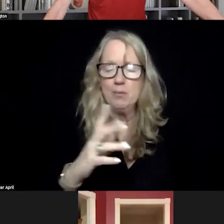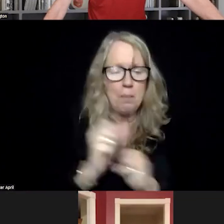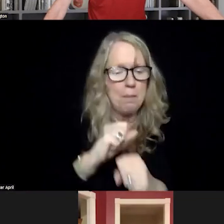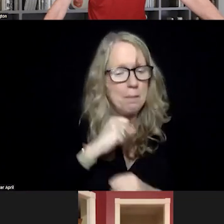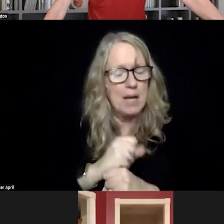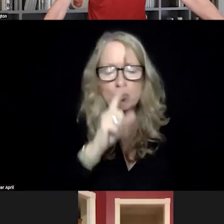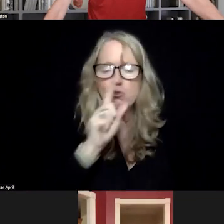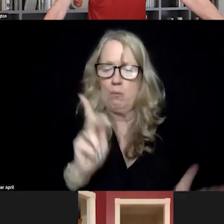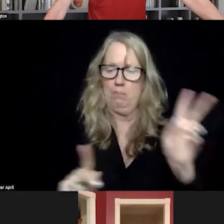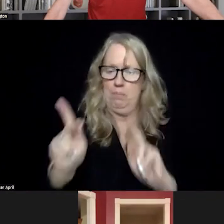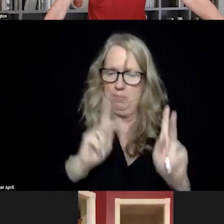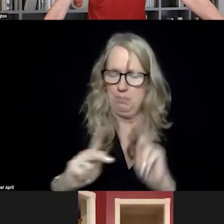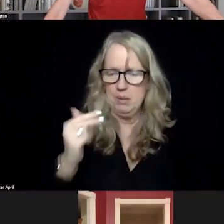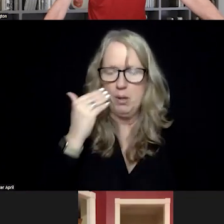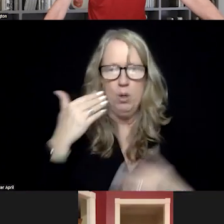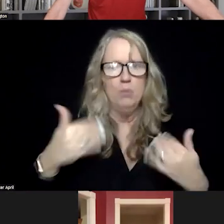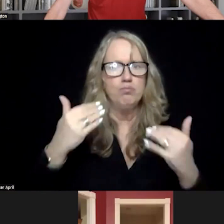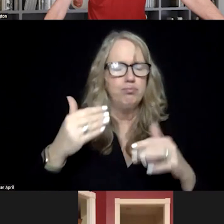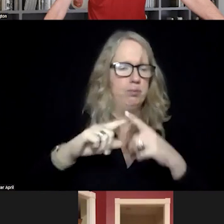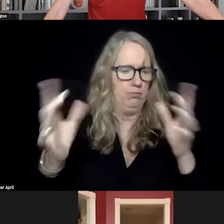PEOPLE KNOW THAT, BECAUSE OF TRAUMA, TRADITION, AND TRUST,